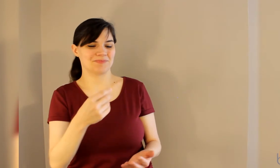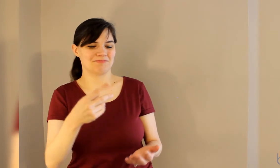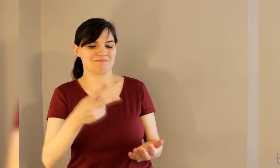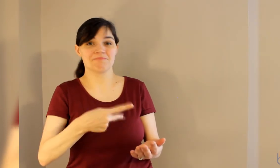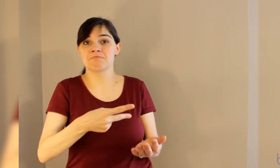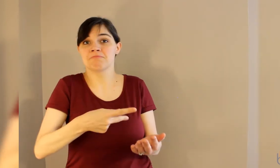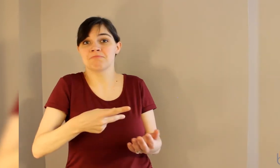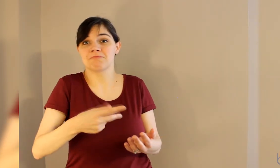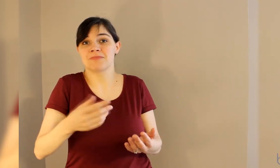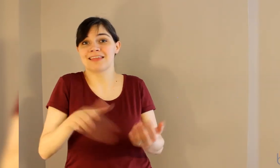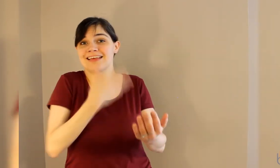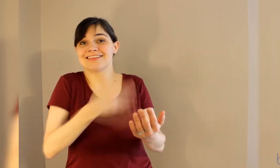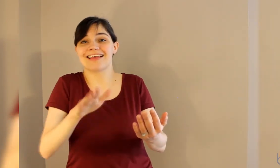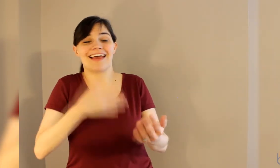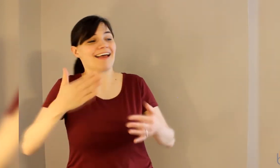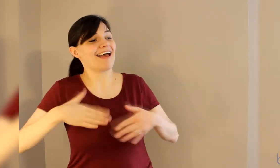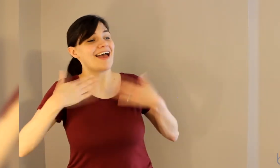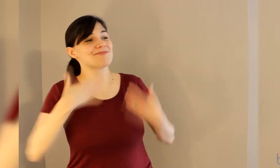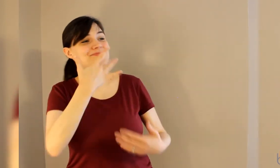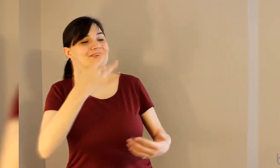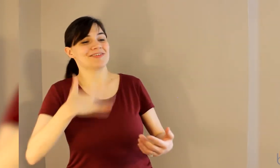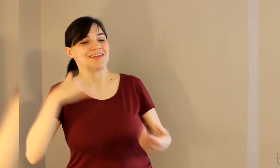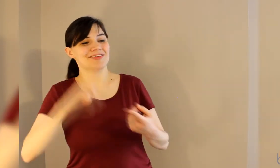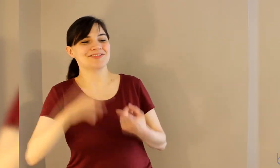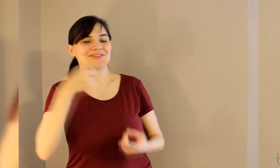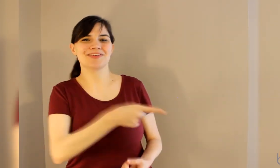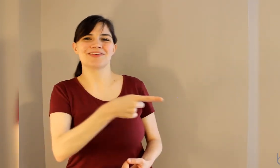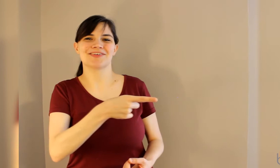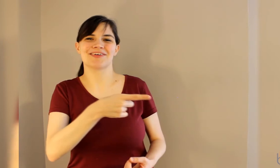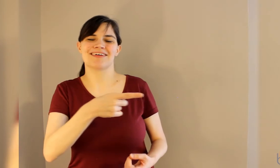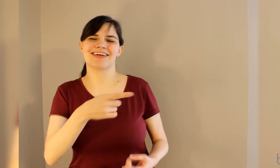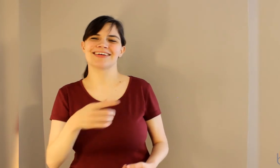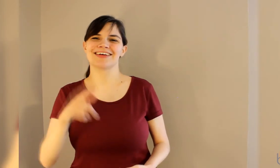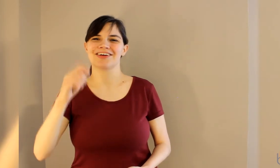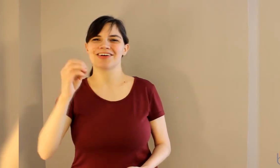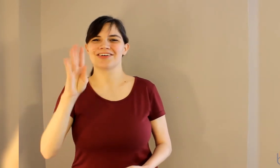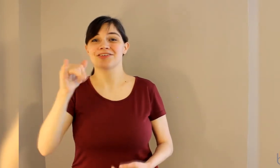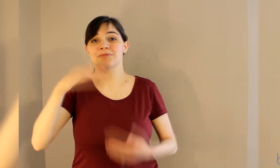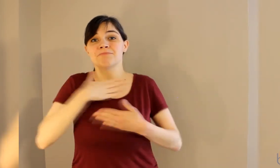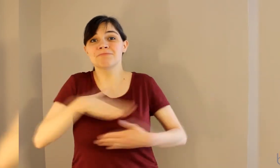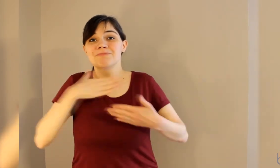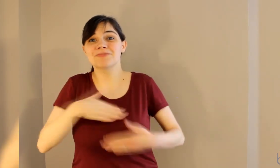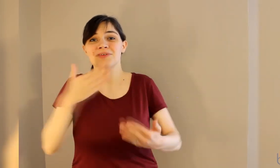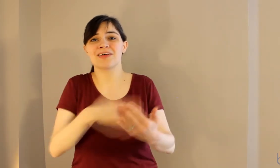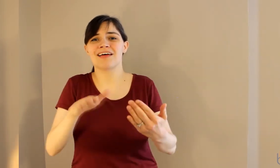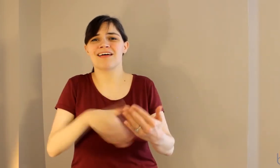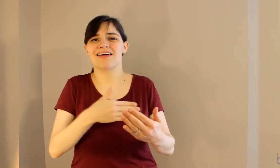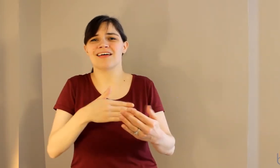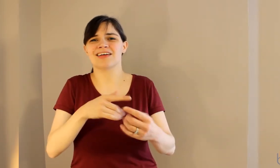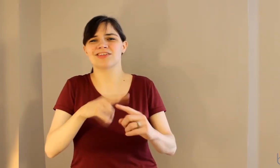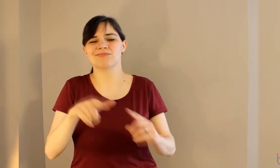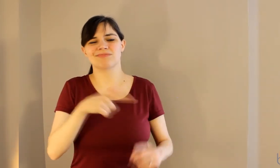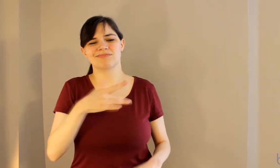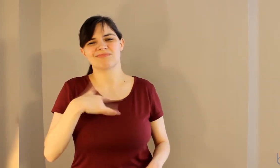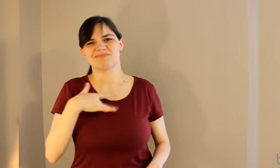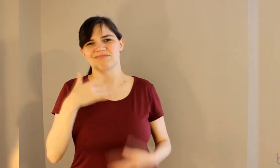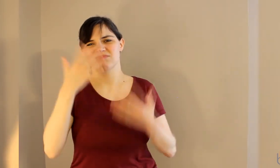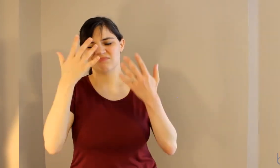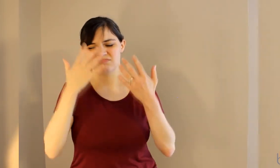video. The two of them saying, "Happy birthday to you." Toby enjoyed the song but he felt...